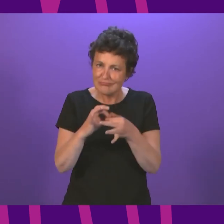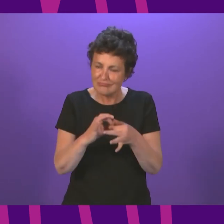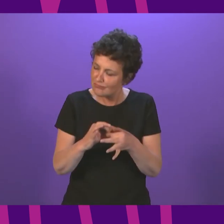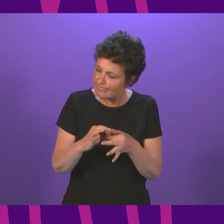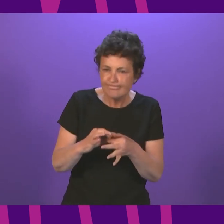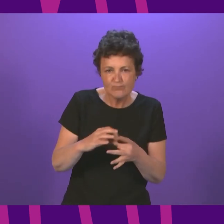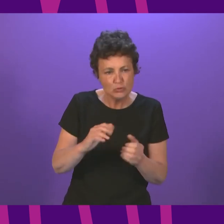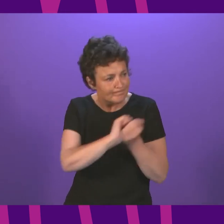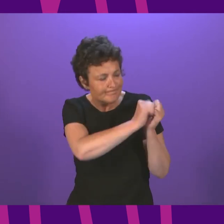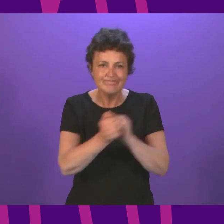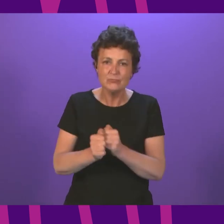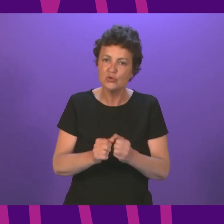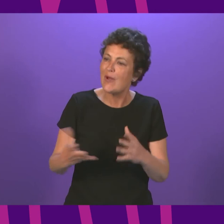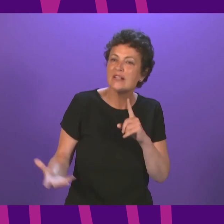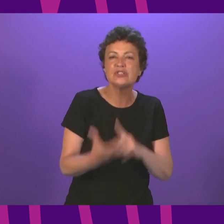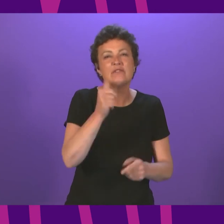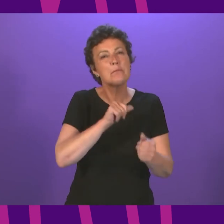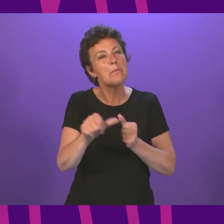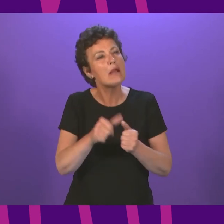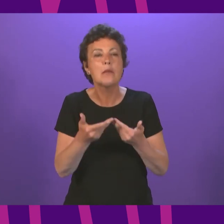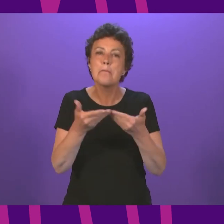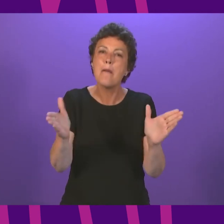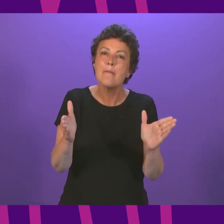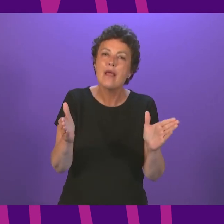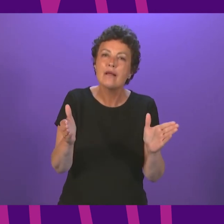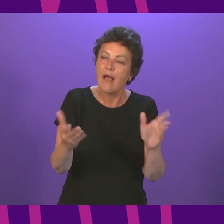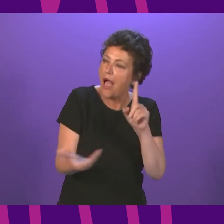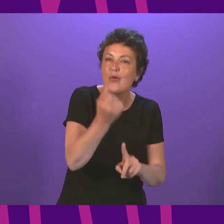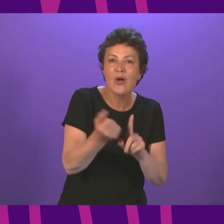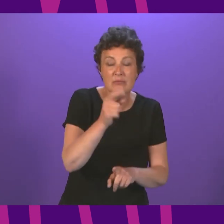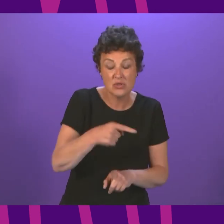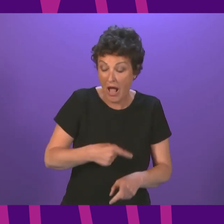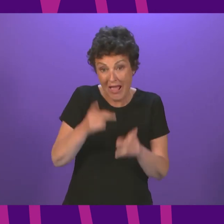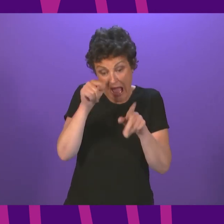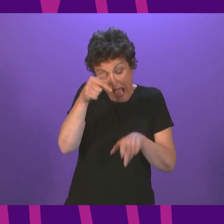the volume of eviction proceedings will be closely monitored and urgent action will be taken to protect tenants, if required.